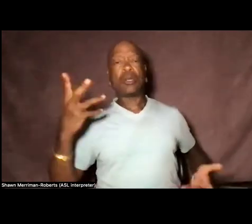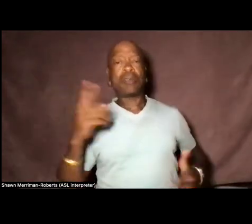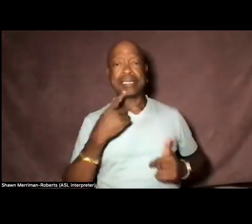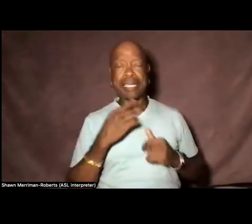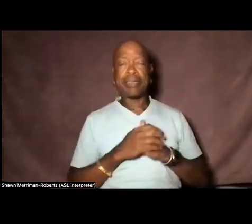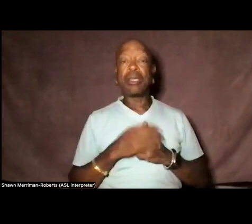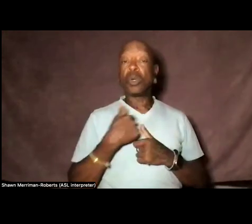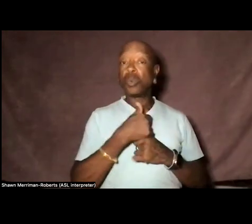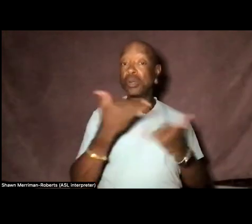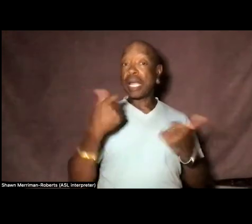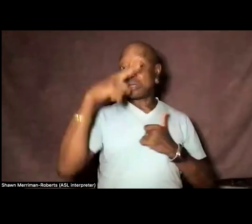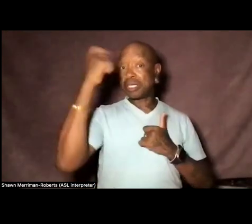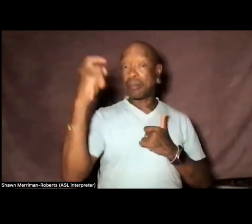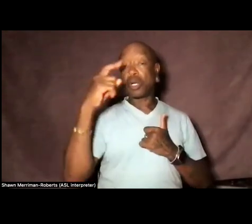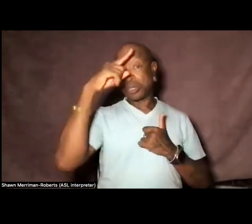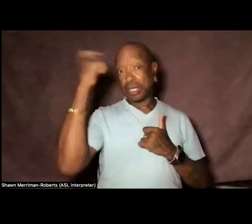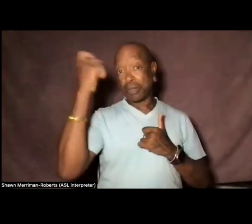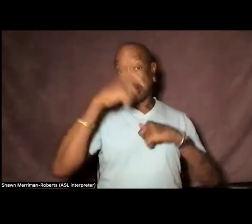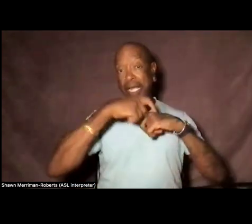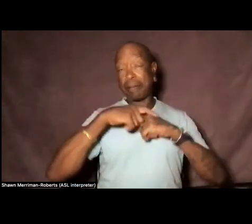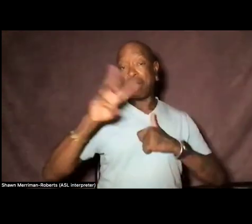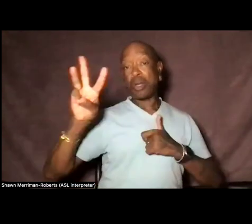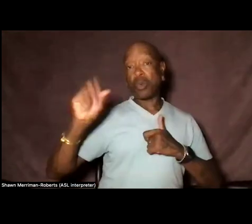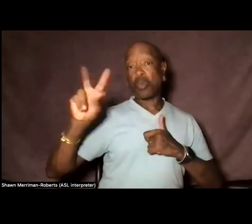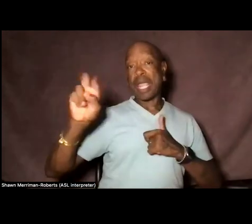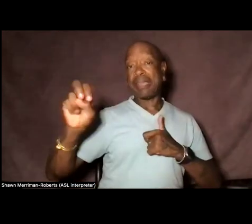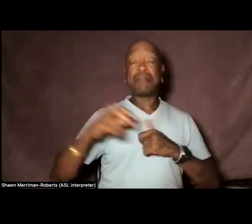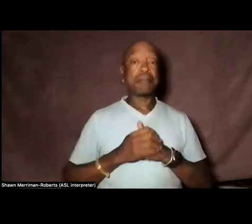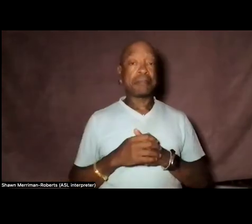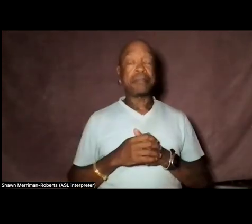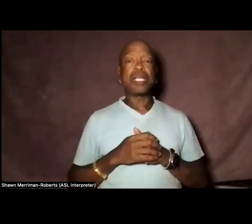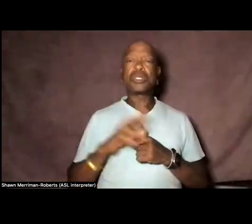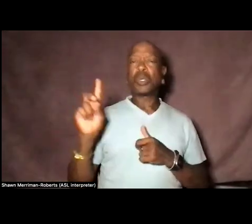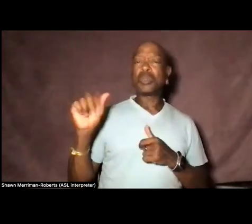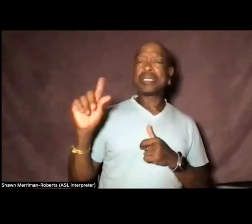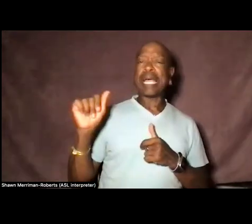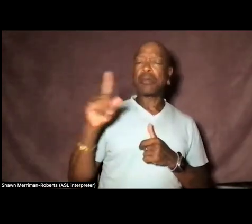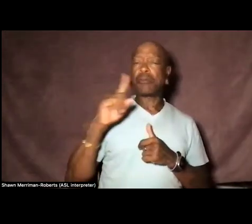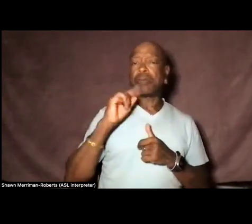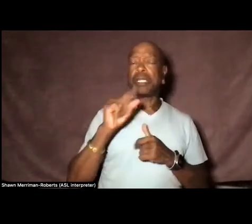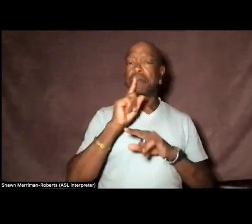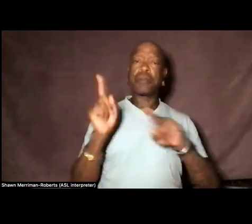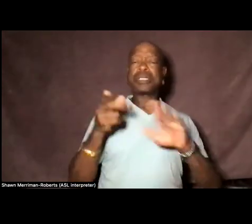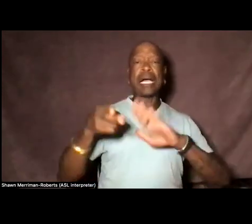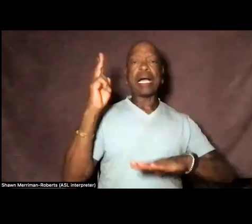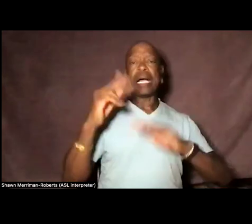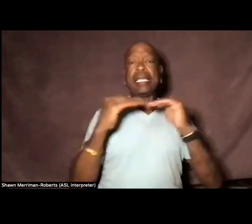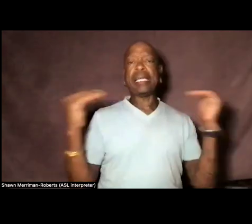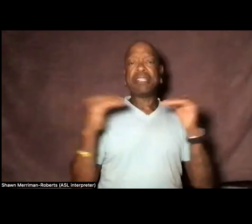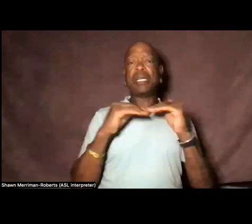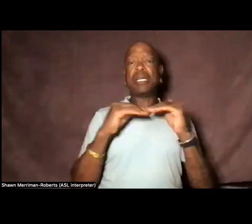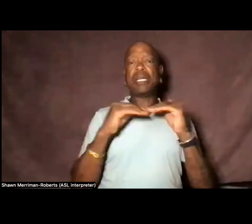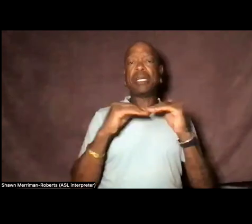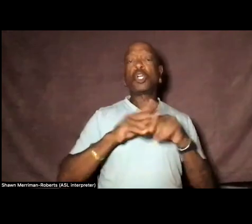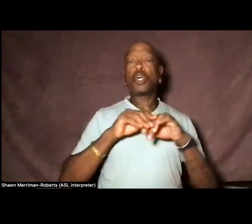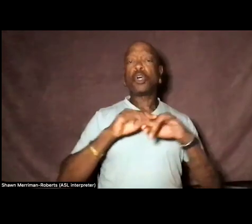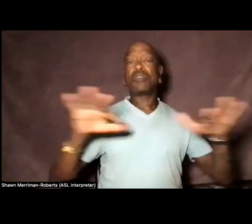summer wave right now CDC Wastewater data report a very high level of covid nationally with over